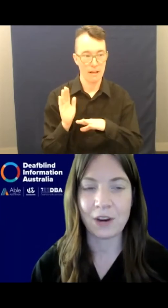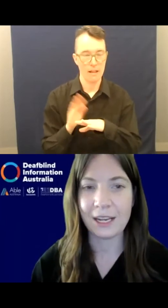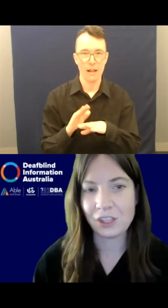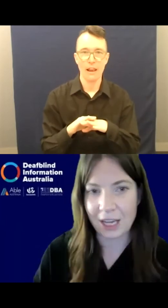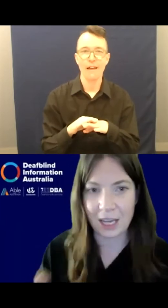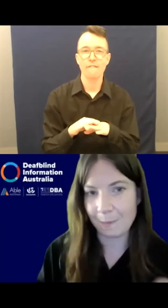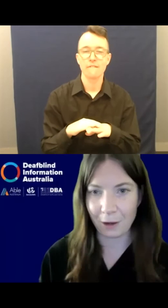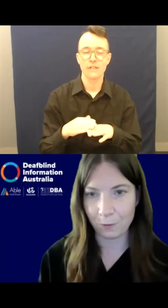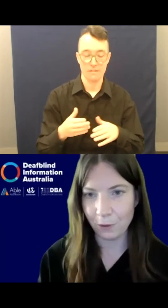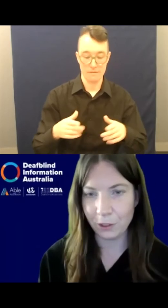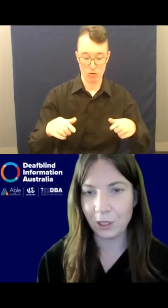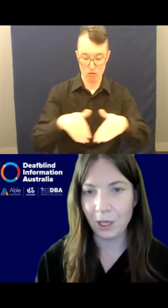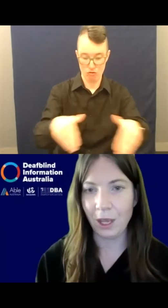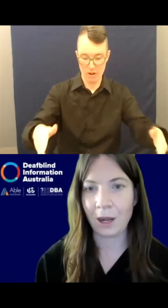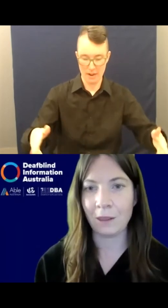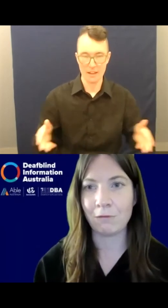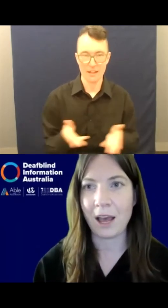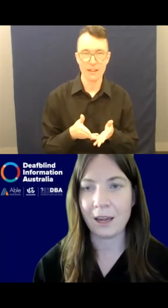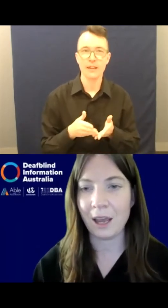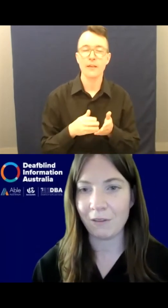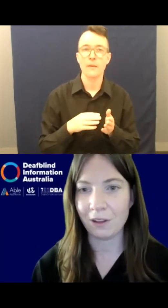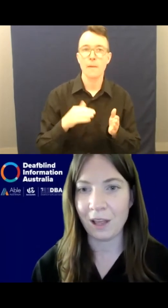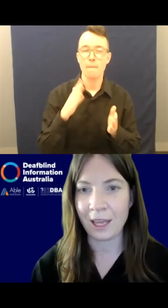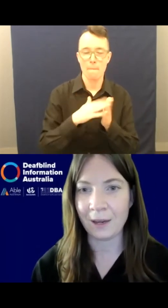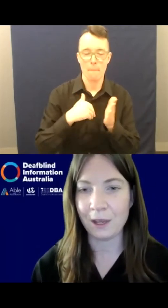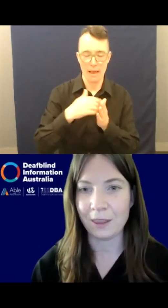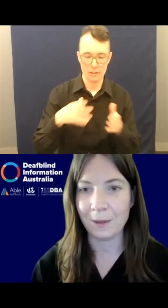shaking it back and forth. On the right I have a client with a big